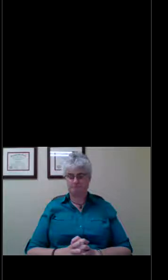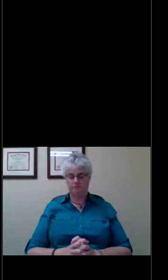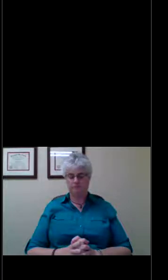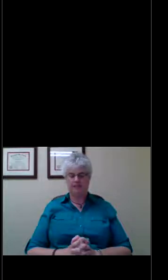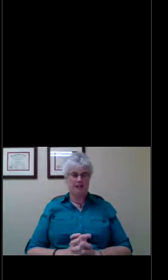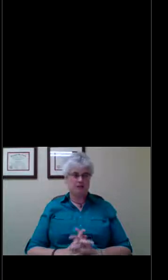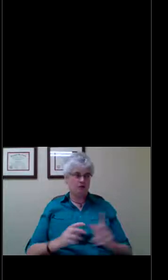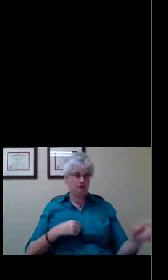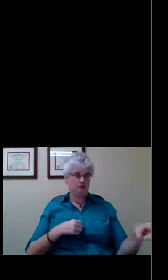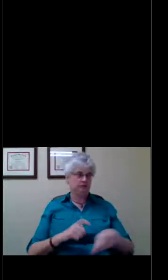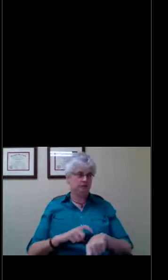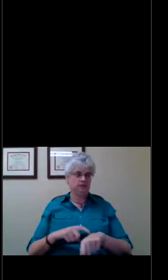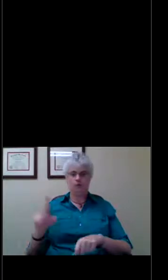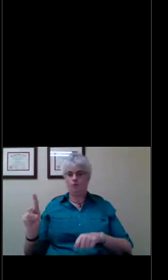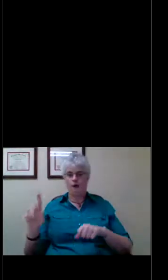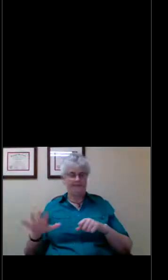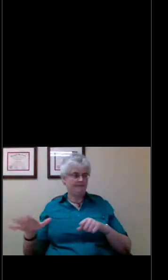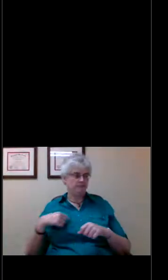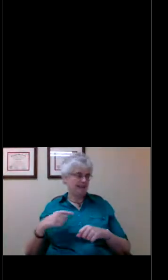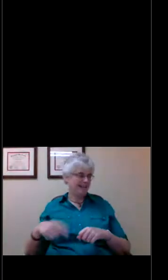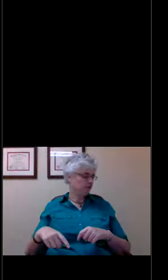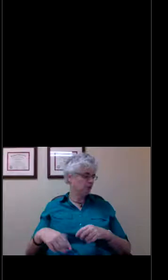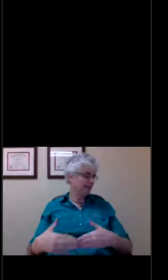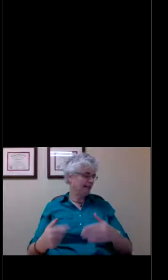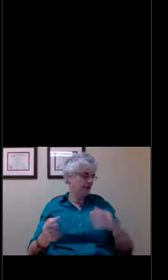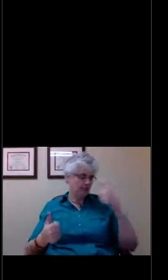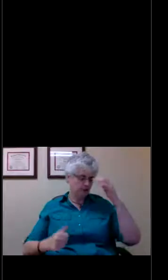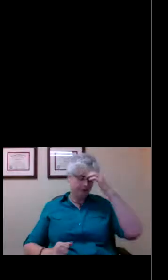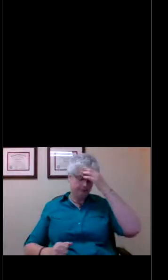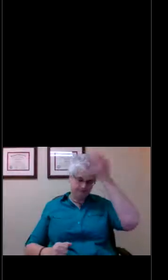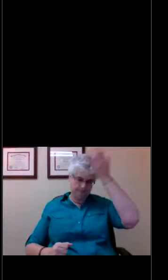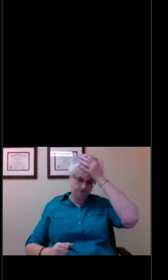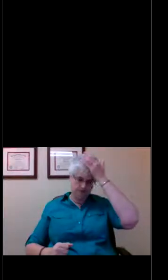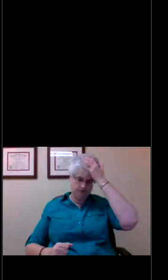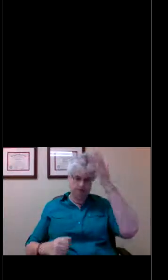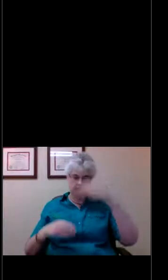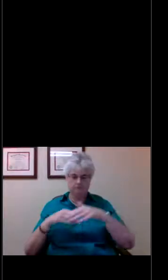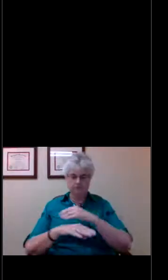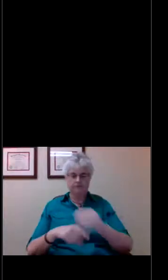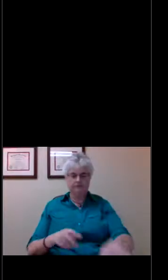going, you can do it. Yes, okay, we have nearly reached 50 percent so I'm gonna